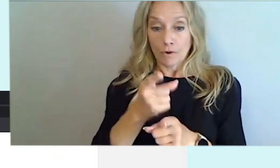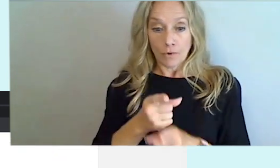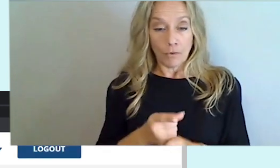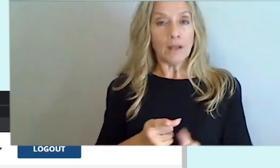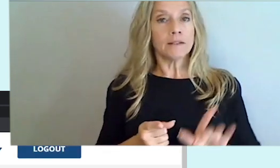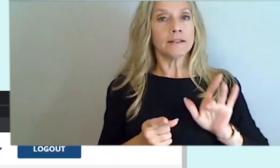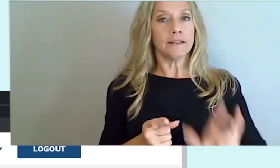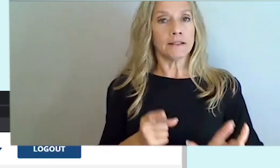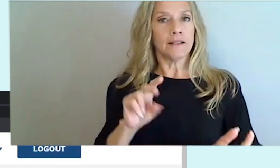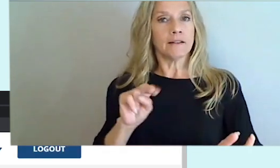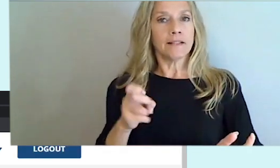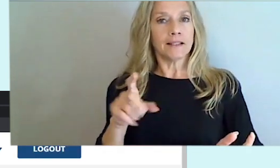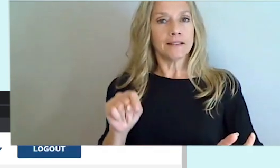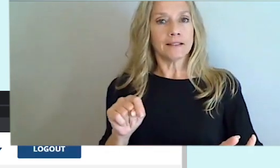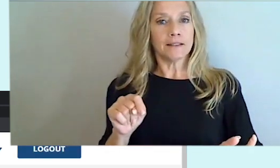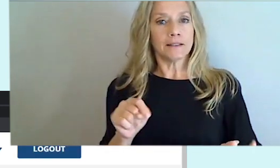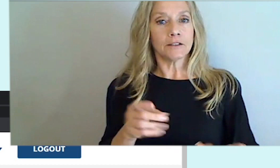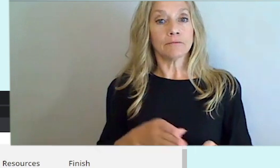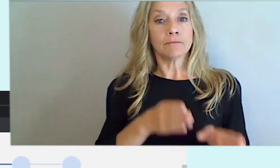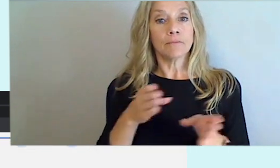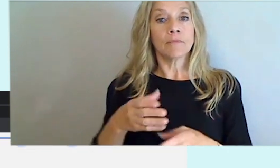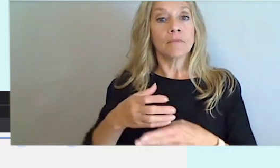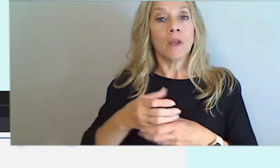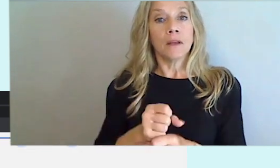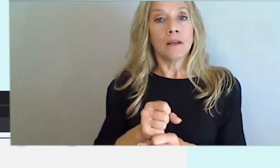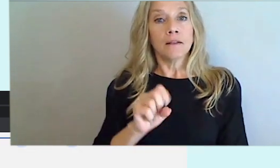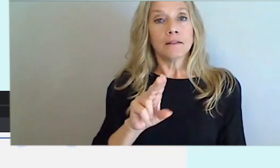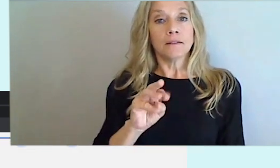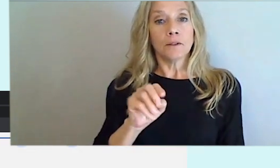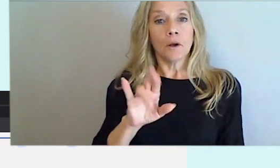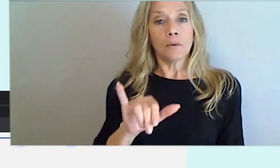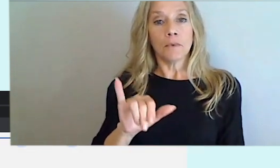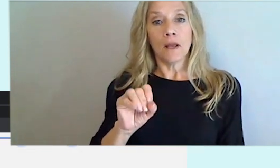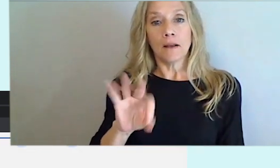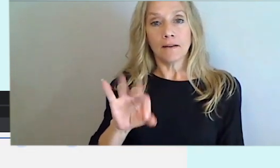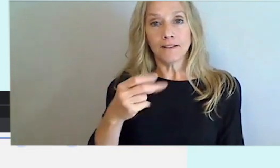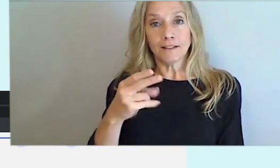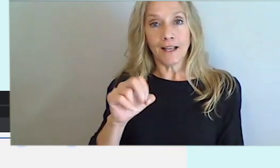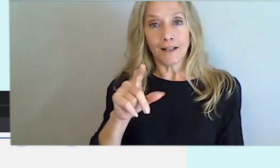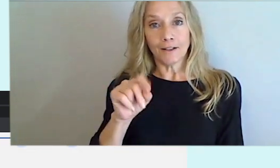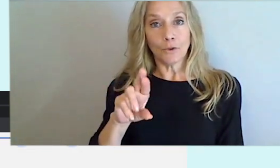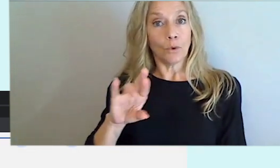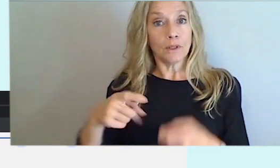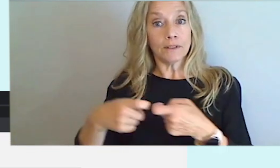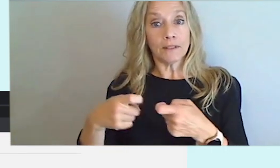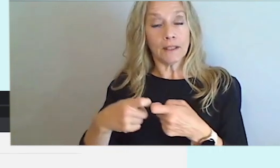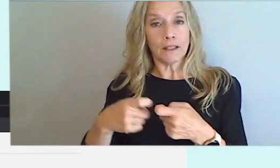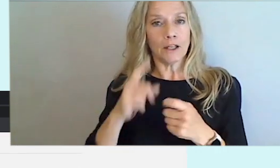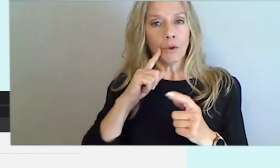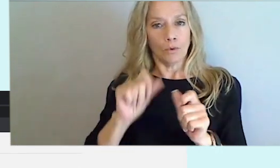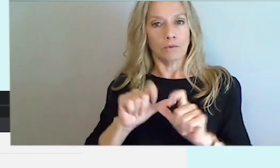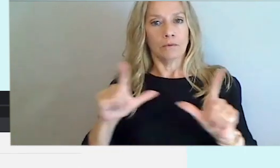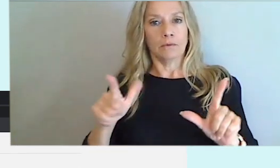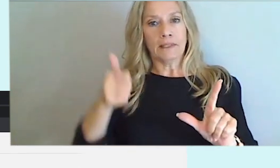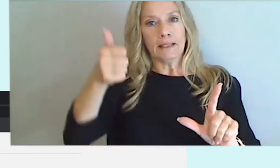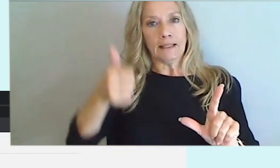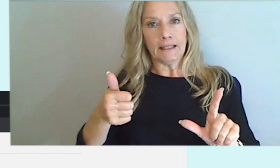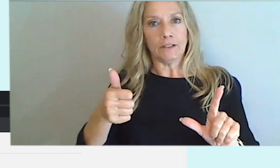The summary of shelter or utility expense shows after each review. Let's review the next expense record.